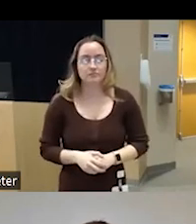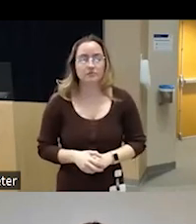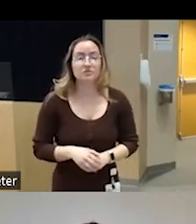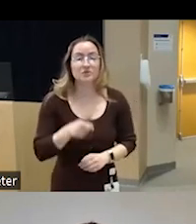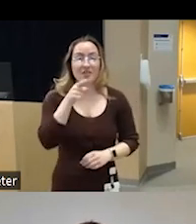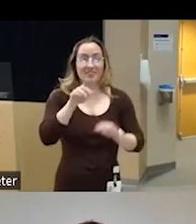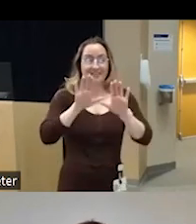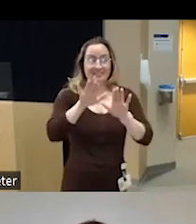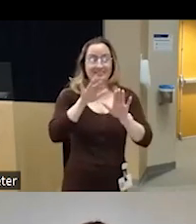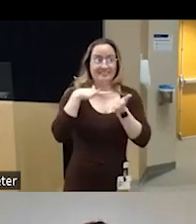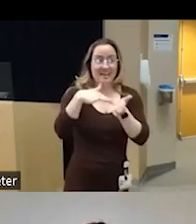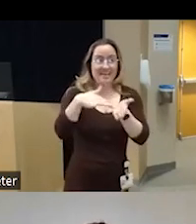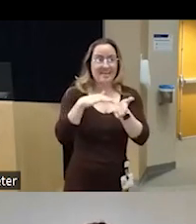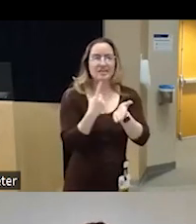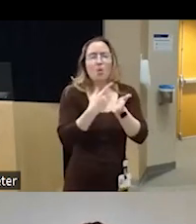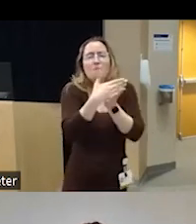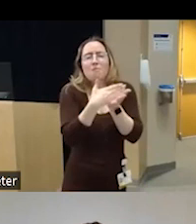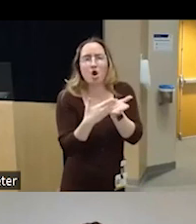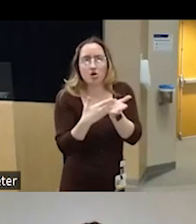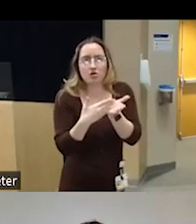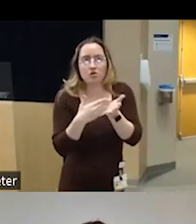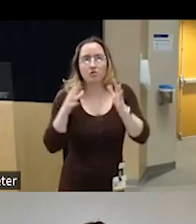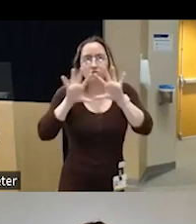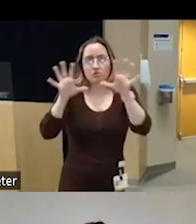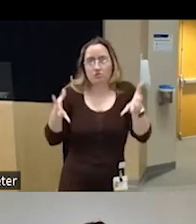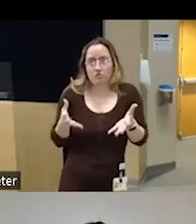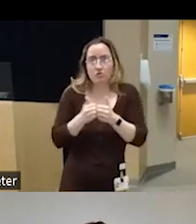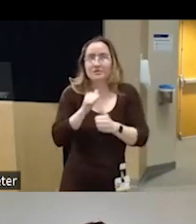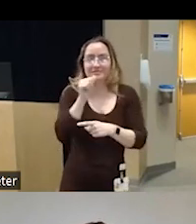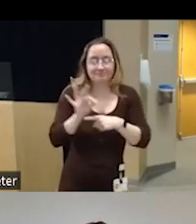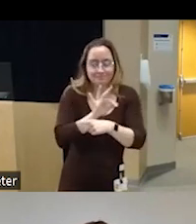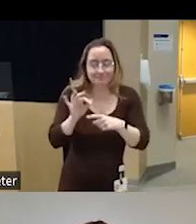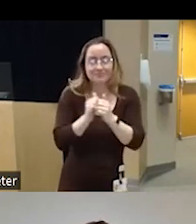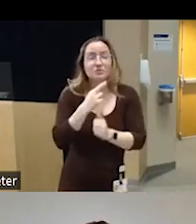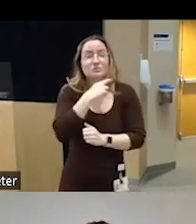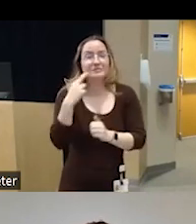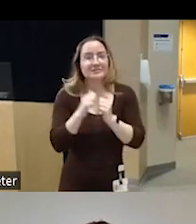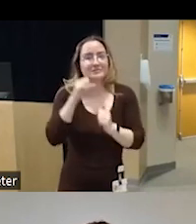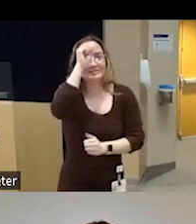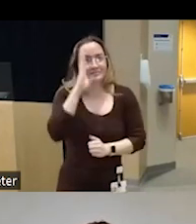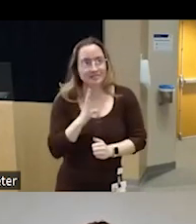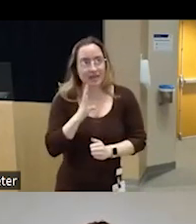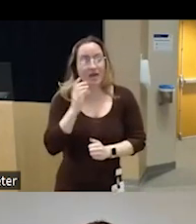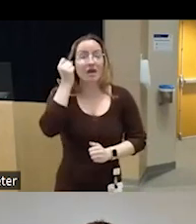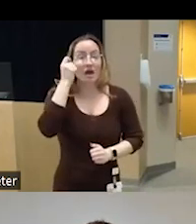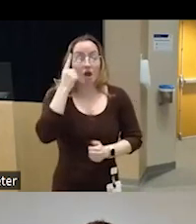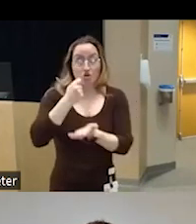that Insulin dysregulation risk was schizophrenia and poor treatment response may have a relationship.